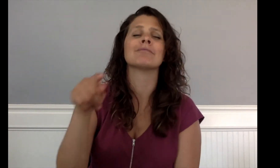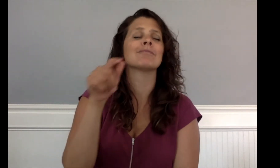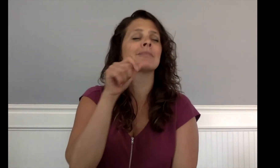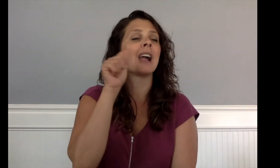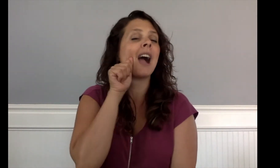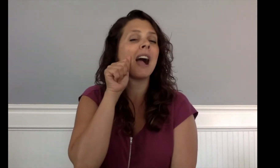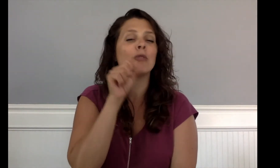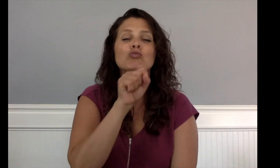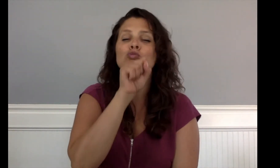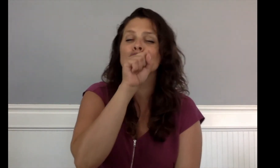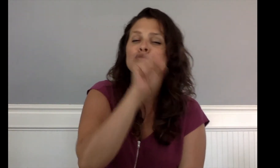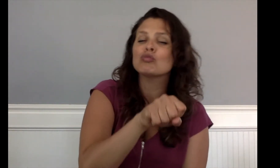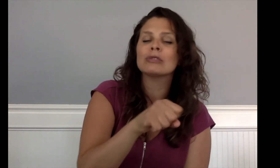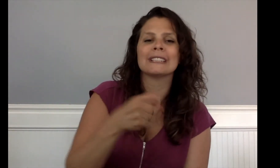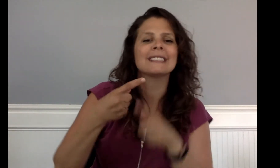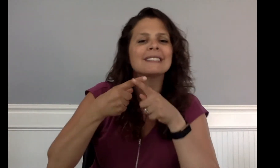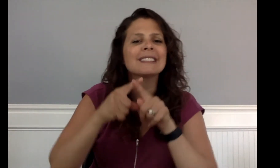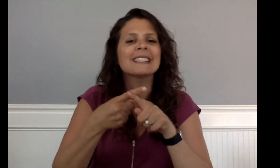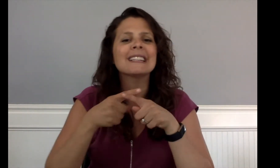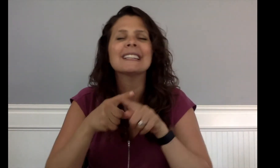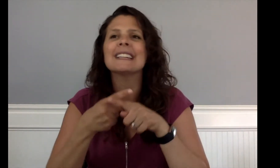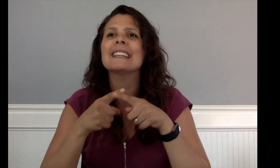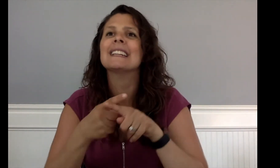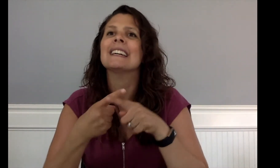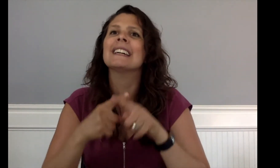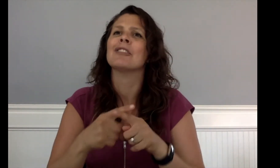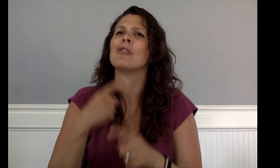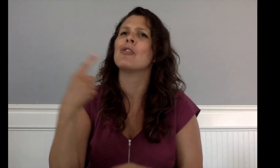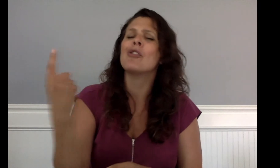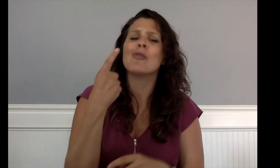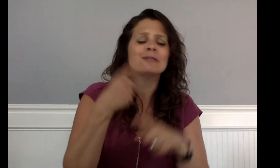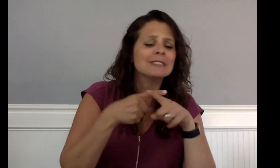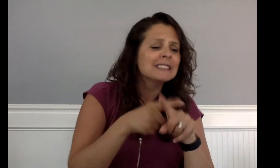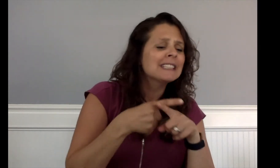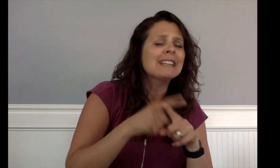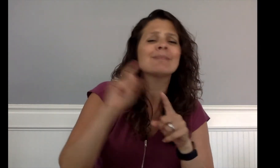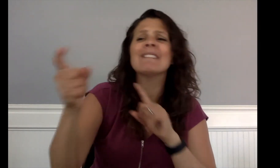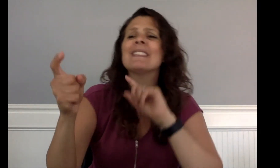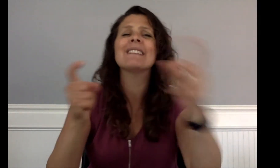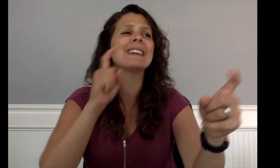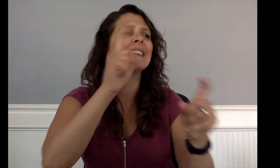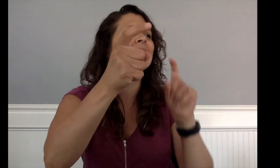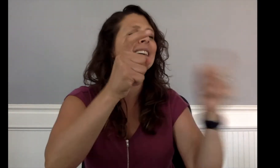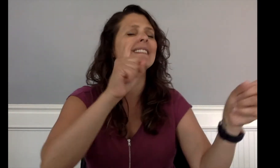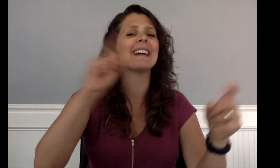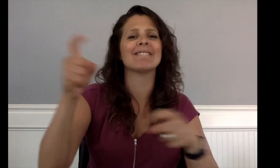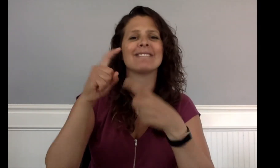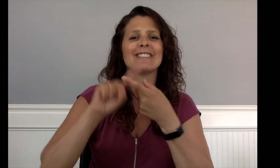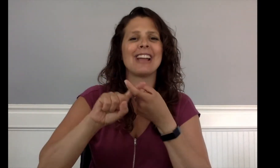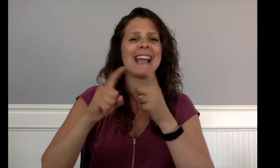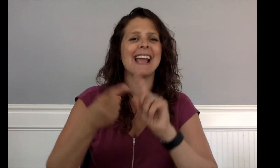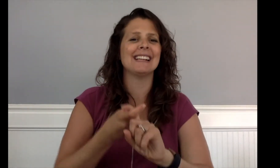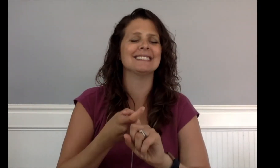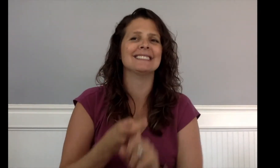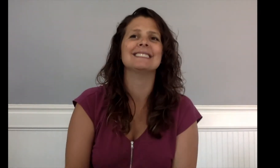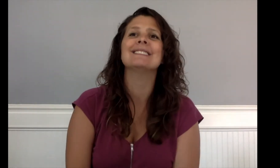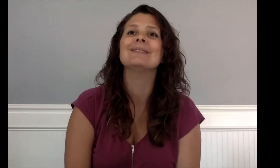"She adores knitting and is always "making things for her friends."